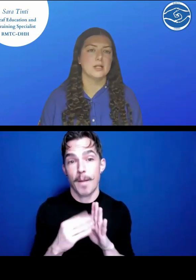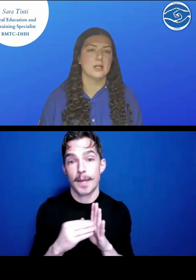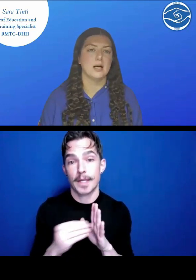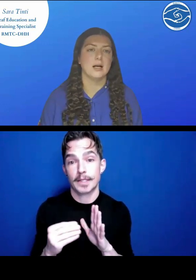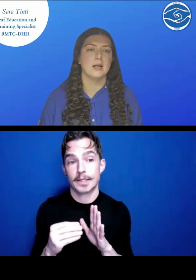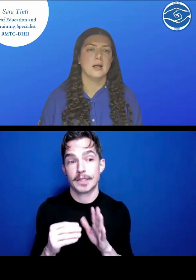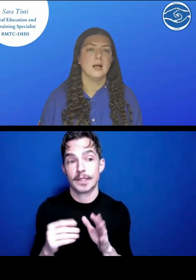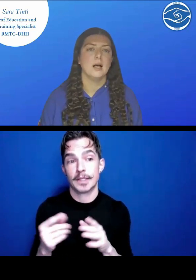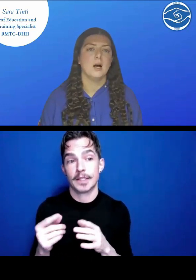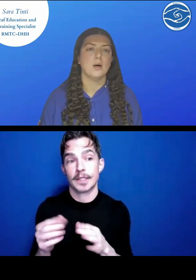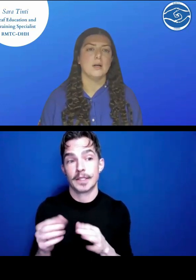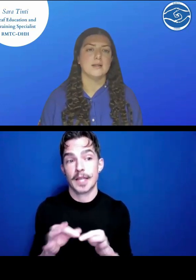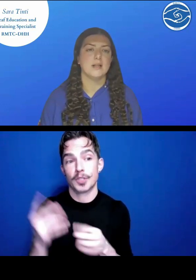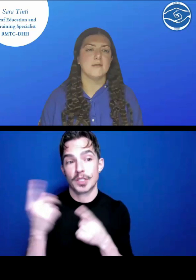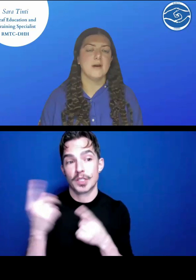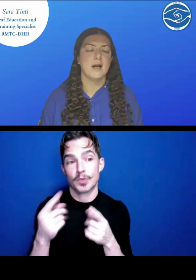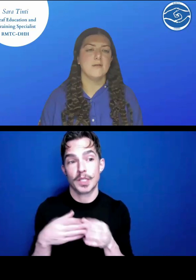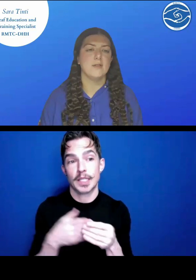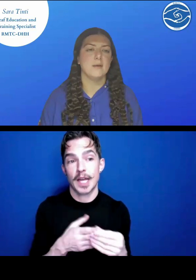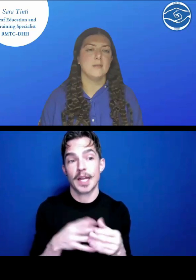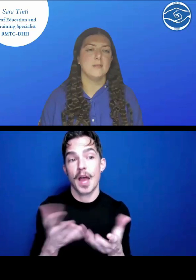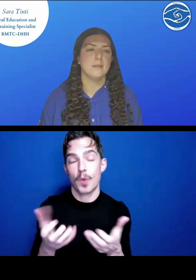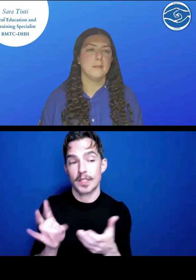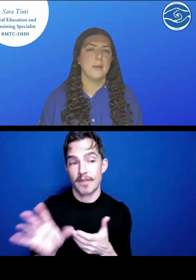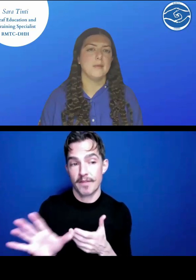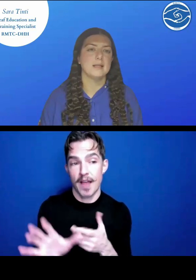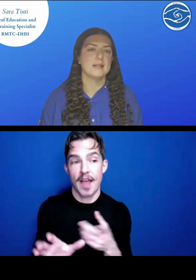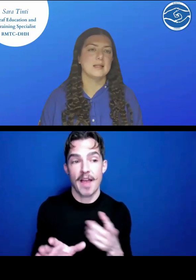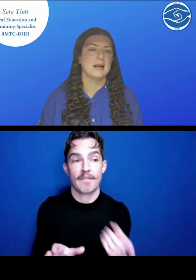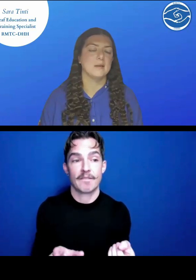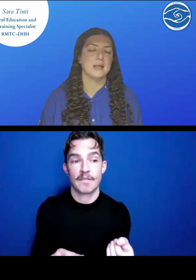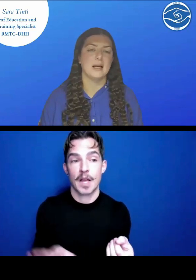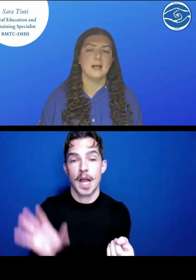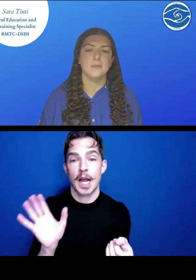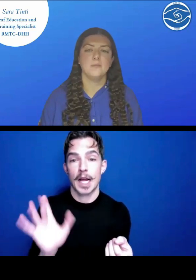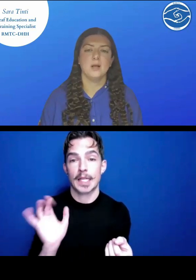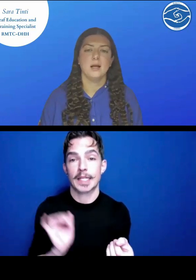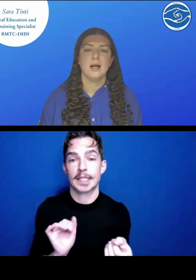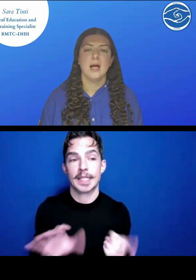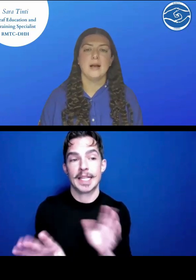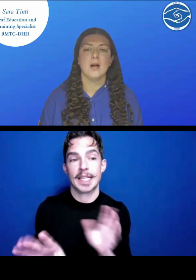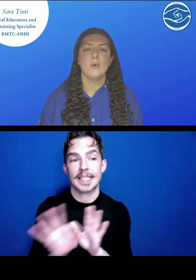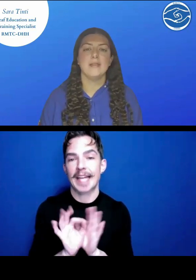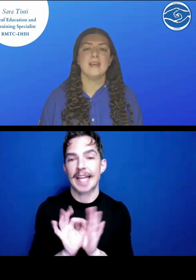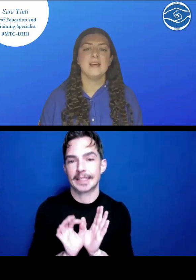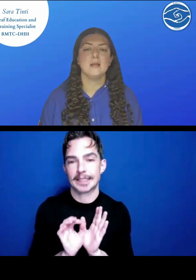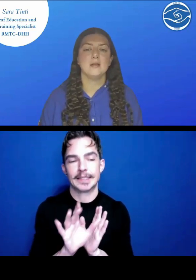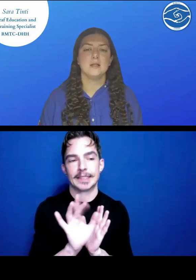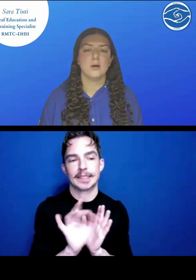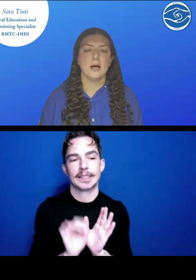consideration guide. I want 75 of them. I'm going to select them again. And then I want these to go